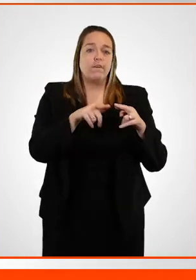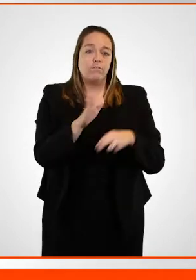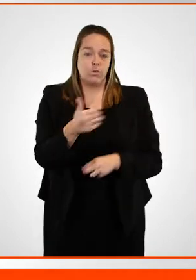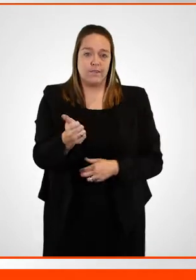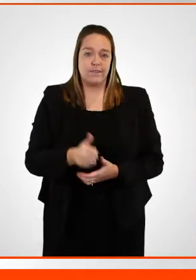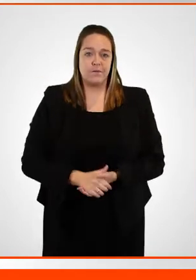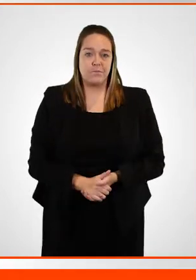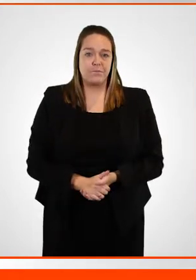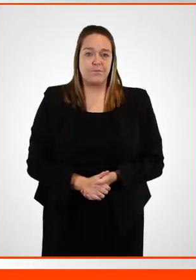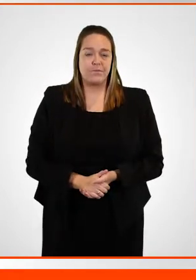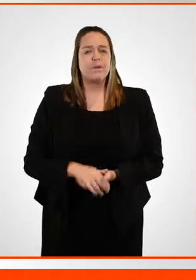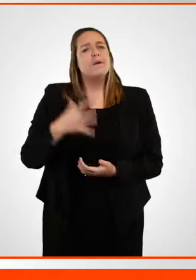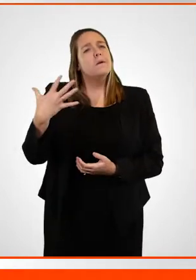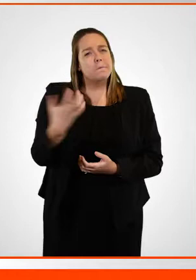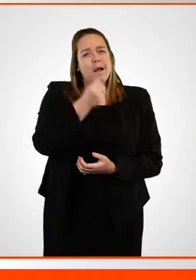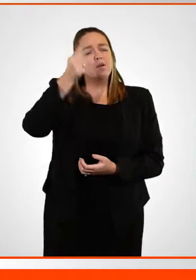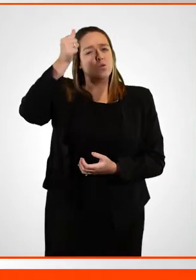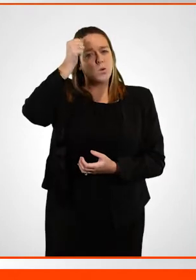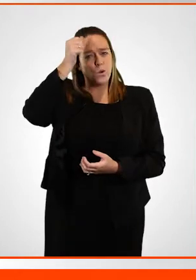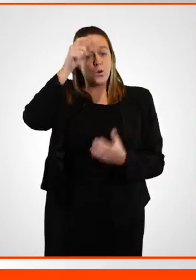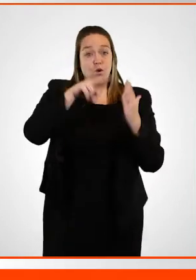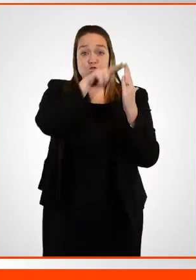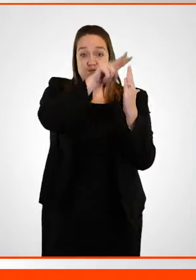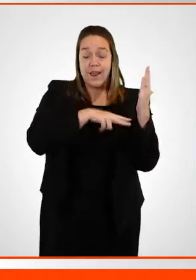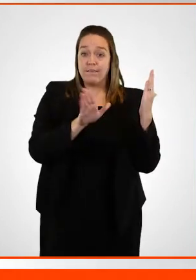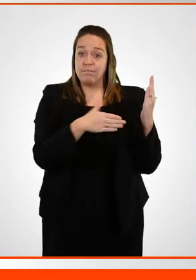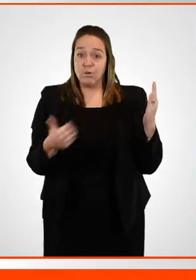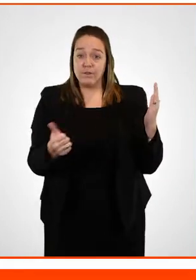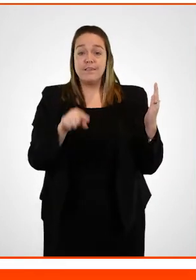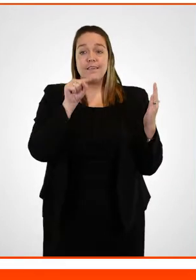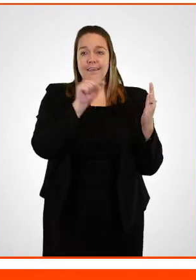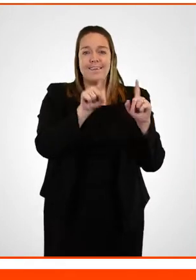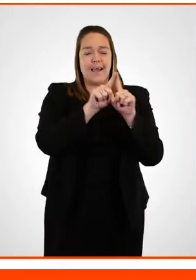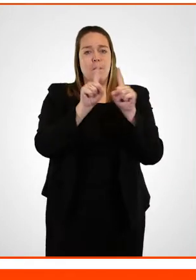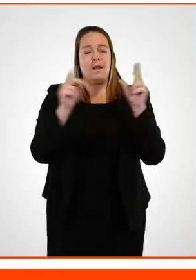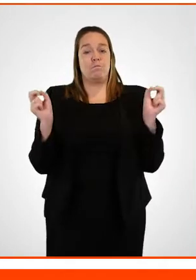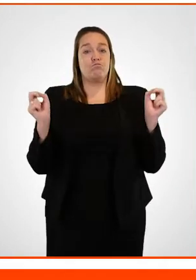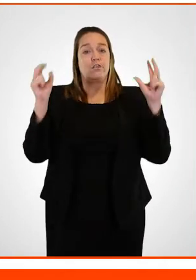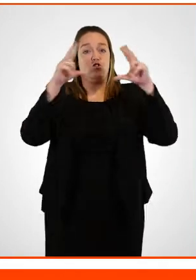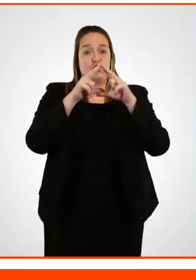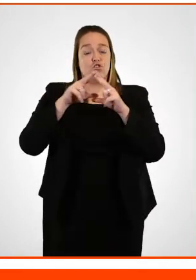In many ways what we have to understand is that reading fluency is the bridge to reading comprehension.